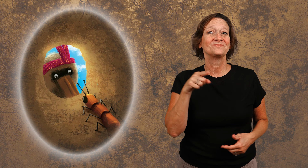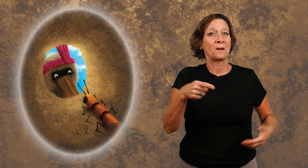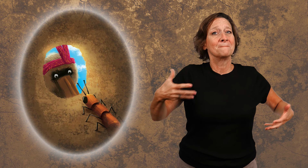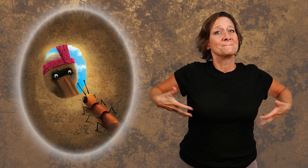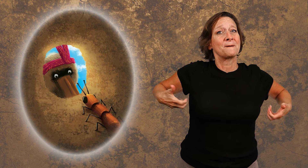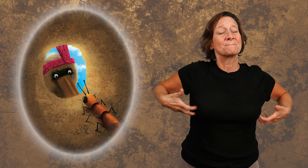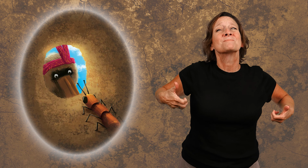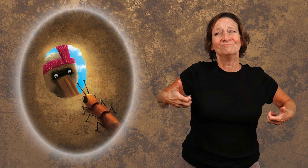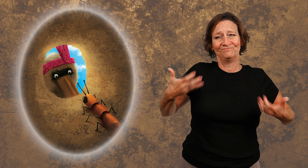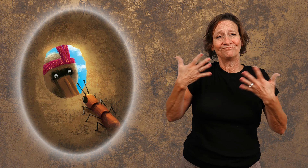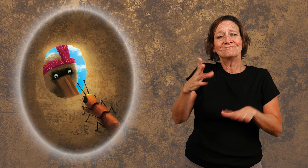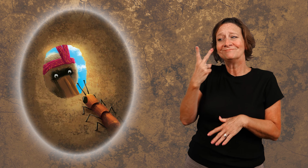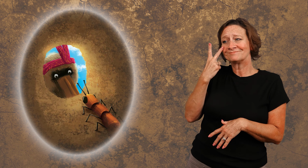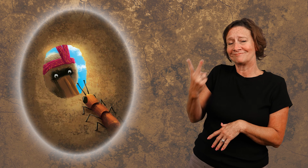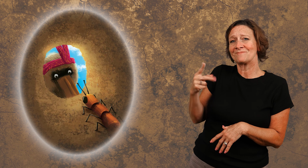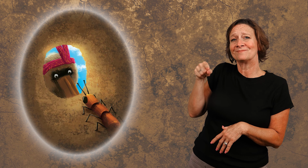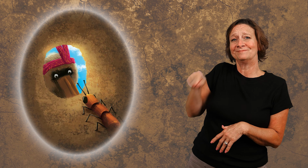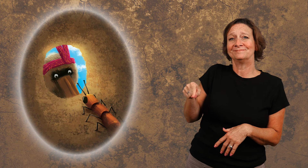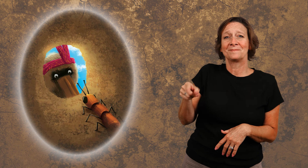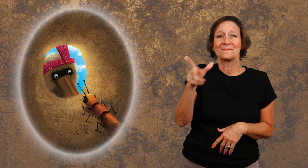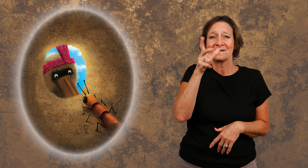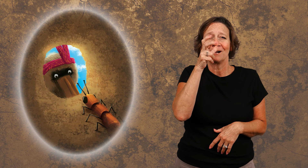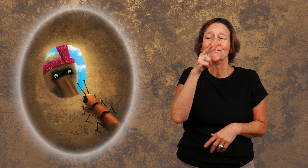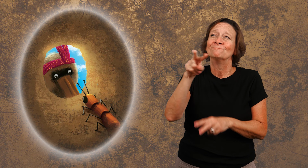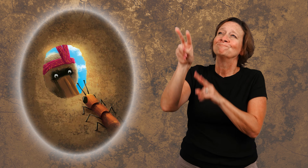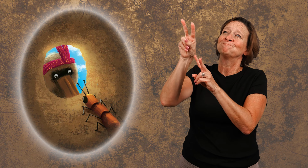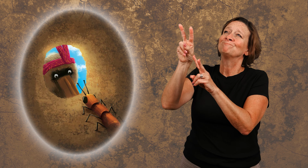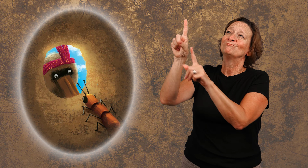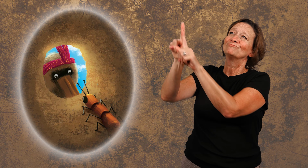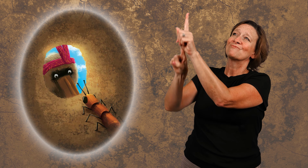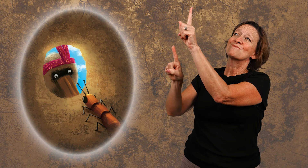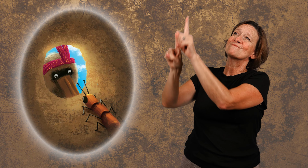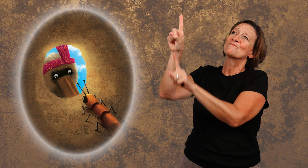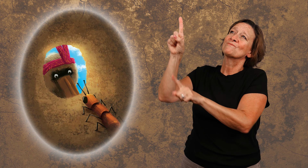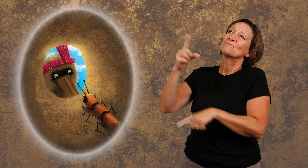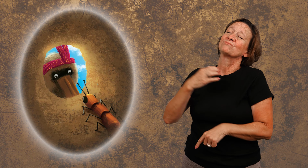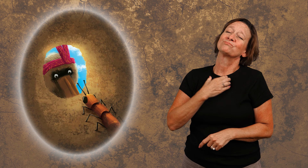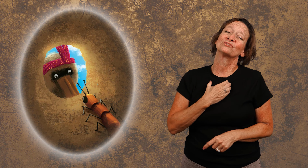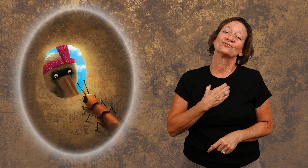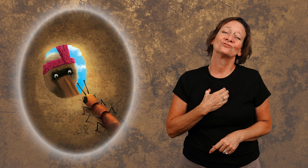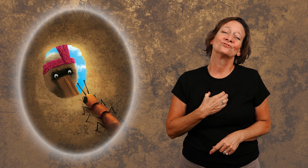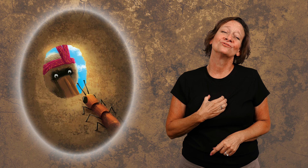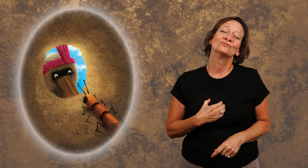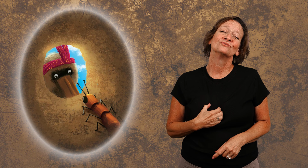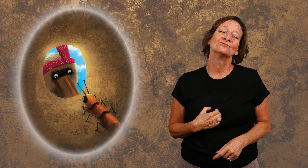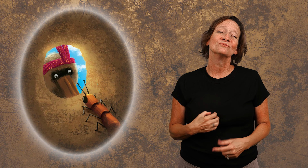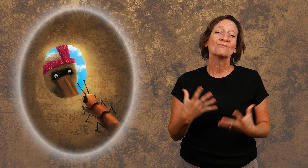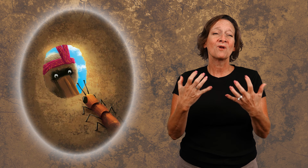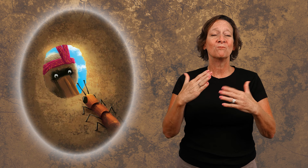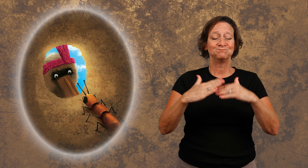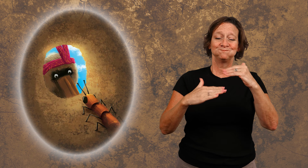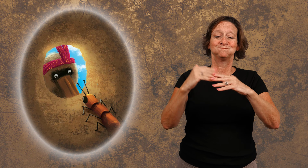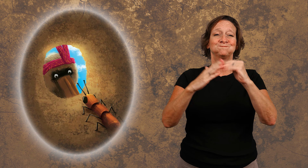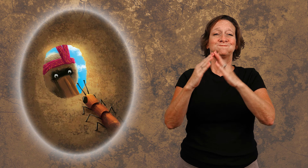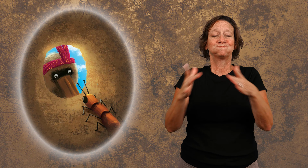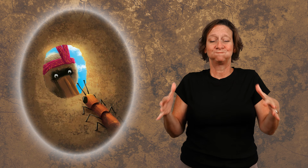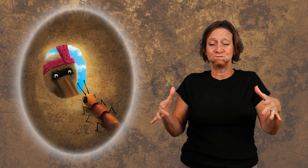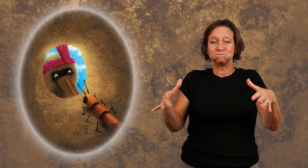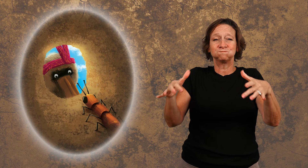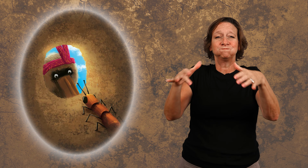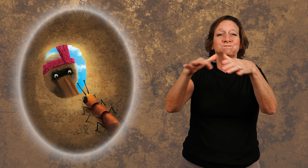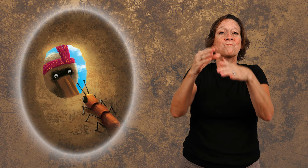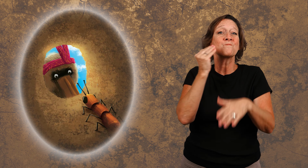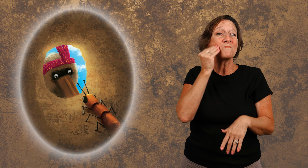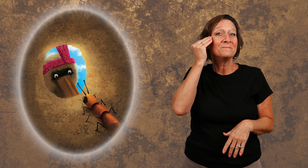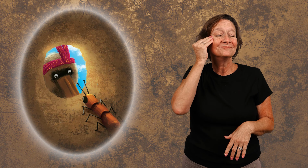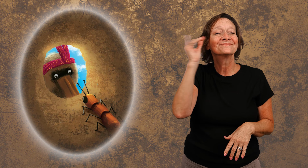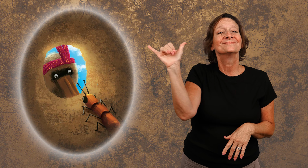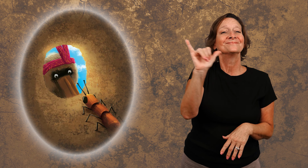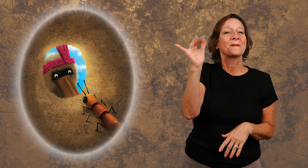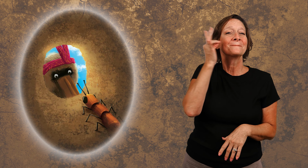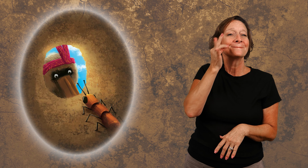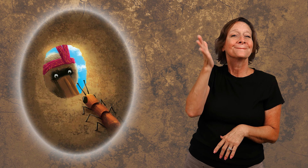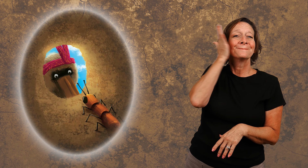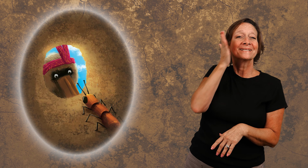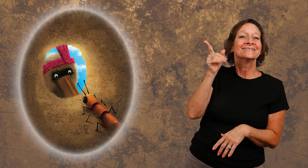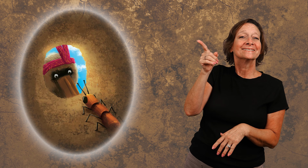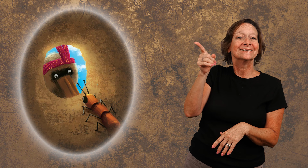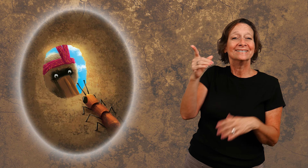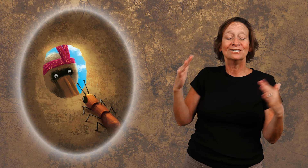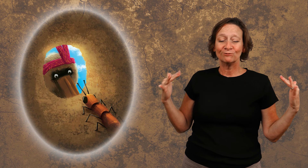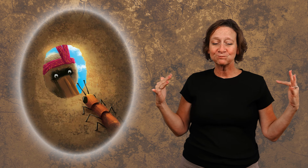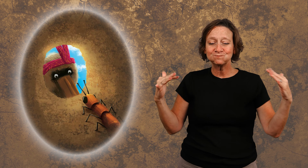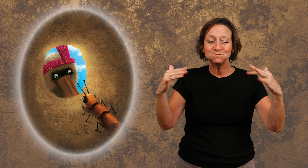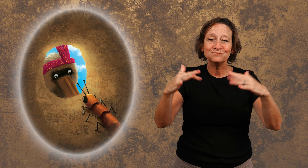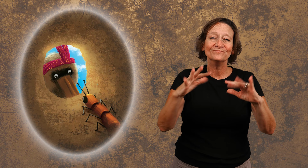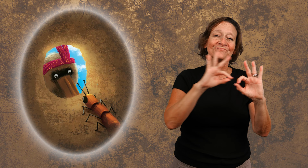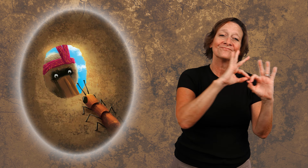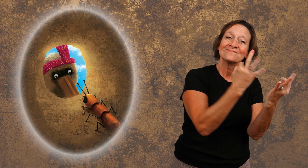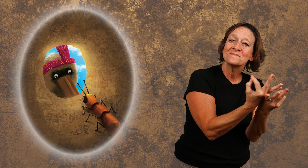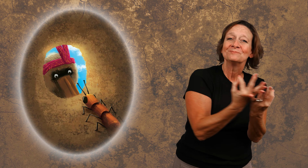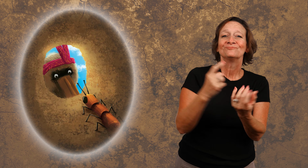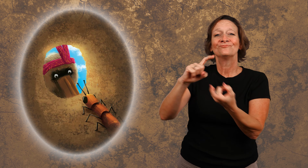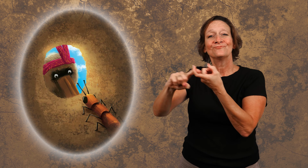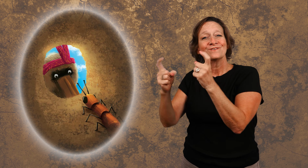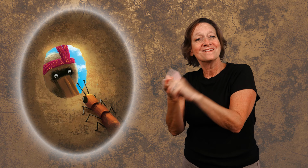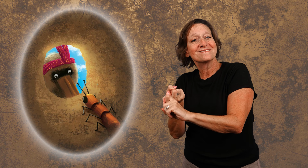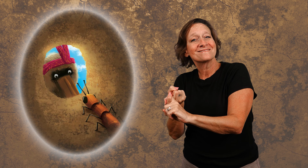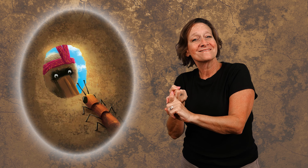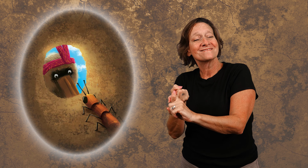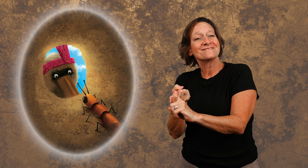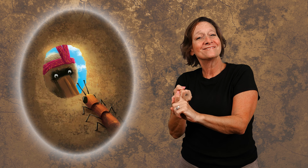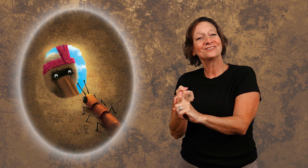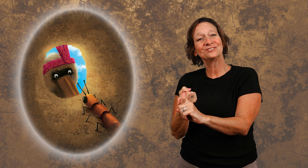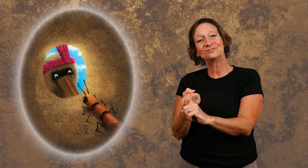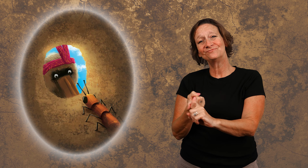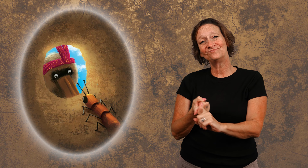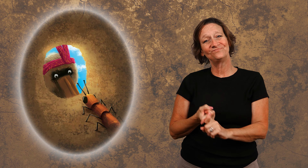Baboon had seen her wish upon a star for a home like the bees, filled with friends and family.